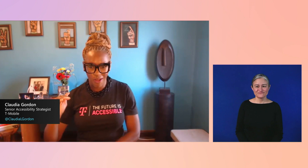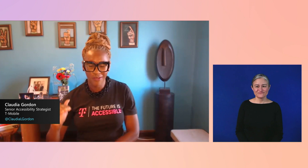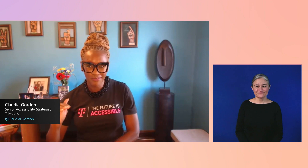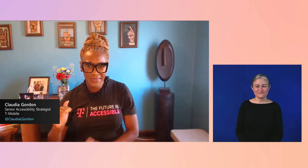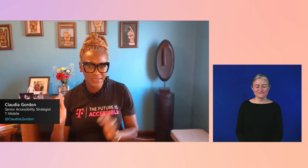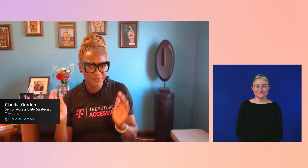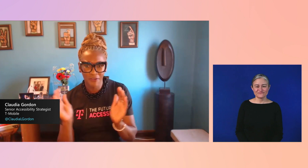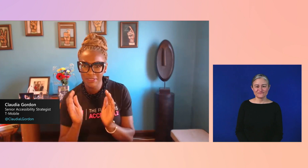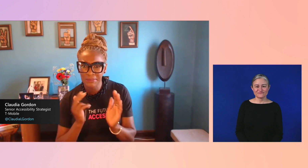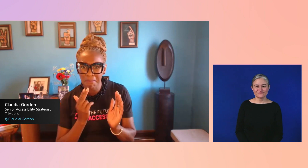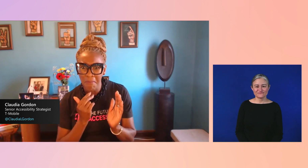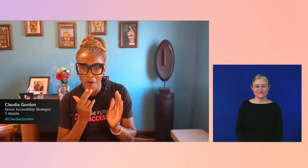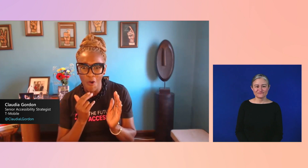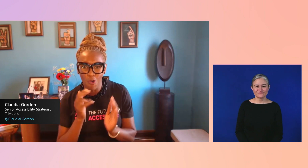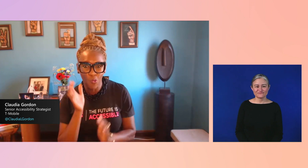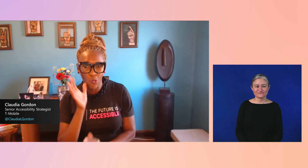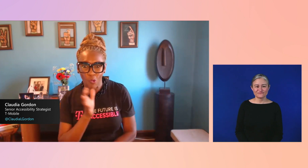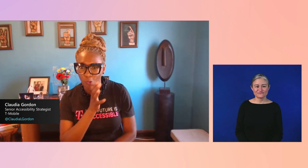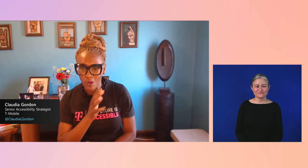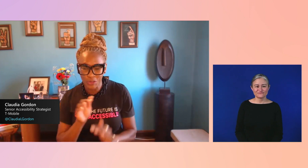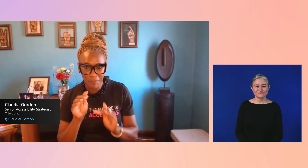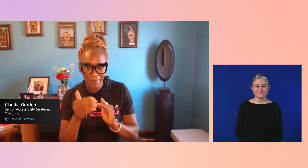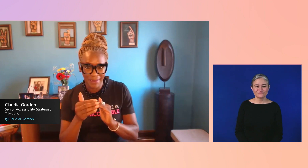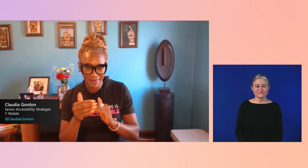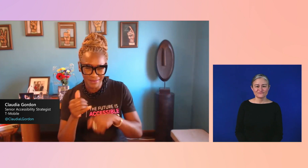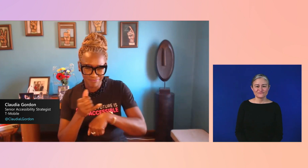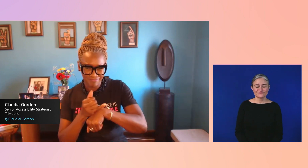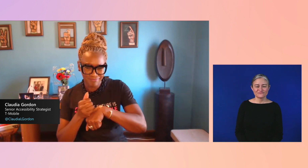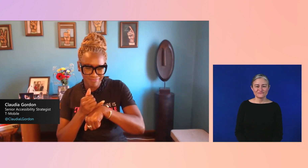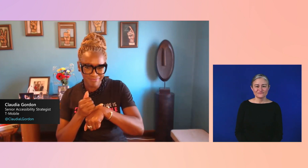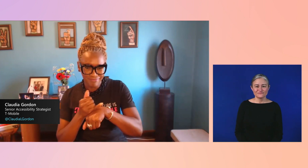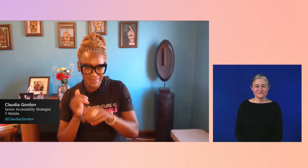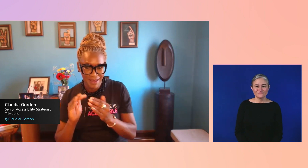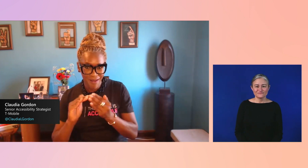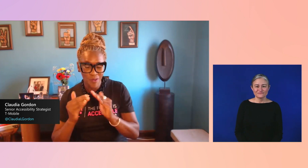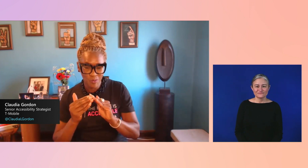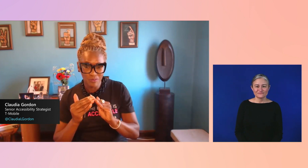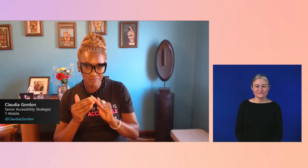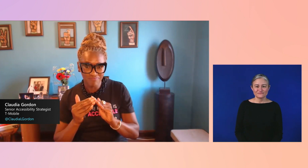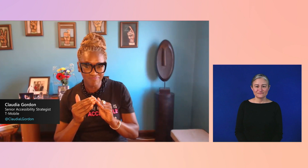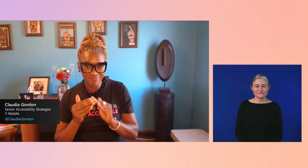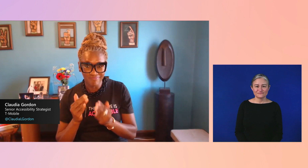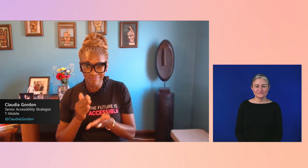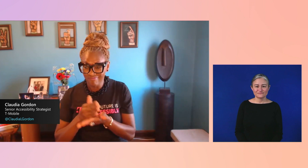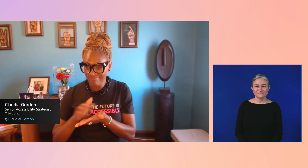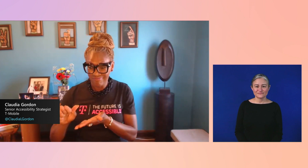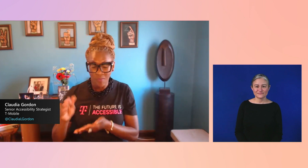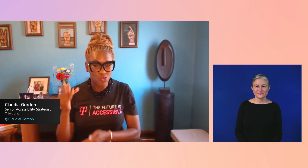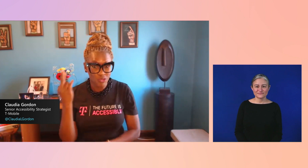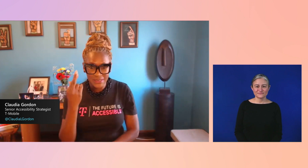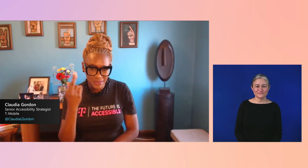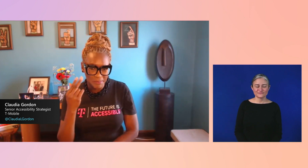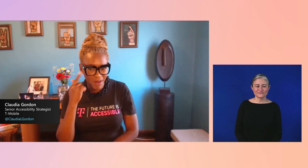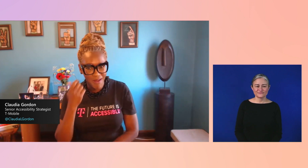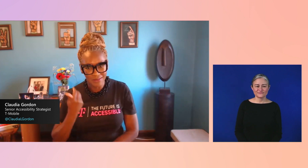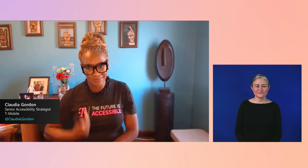I was an outcast child in a very, very small rural Jamaican town on the island of Jamaica.